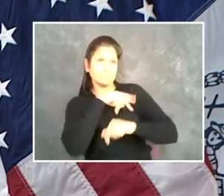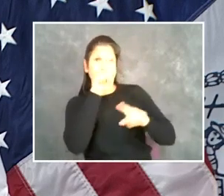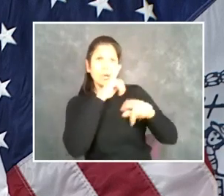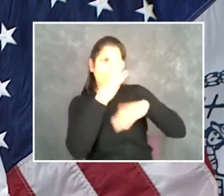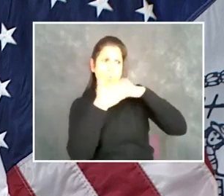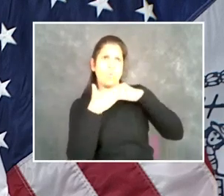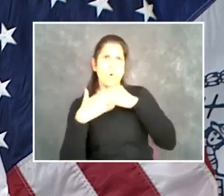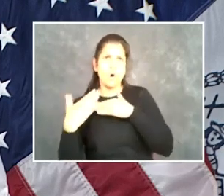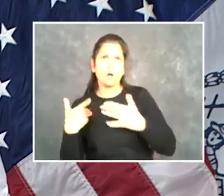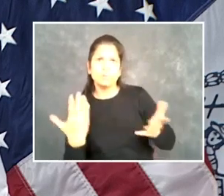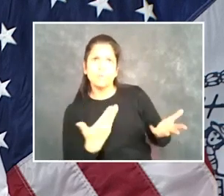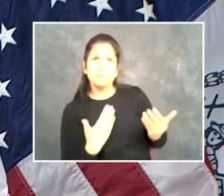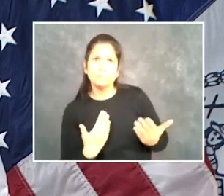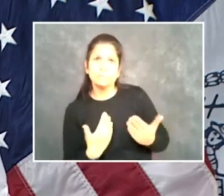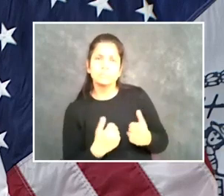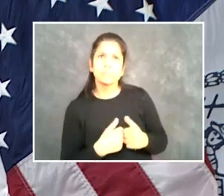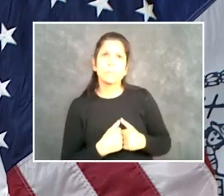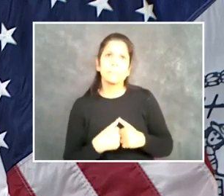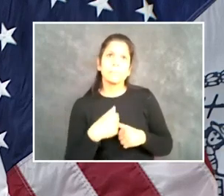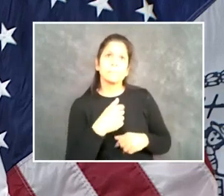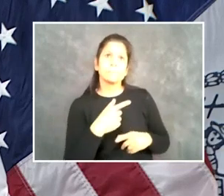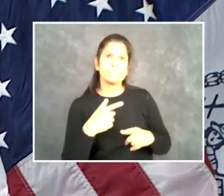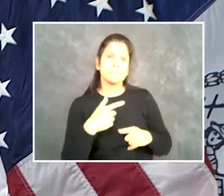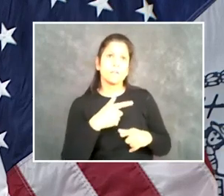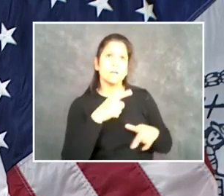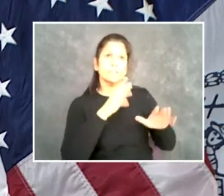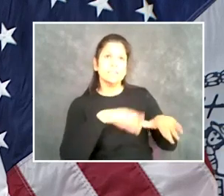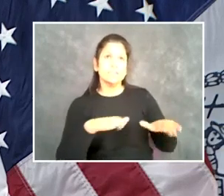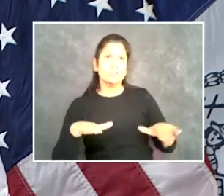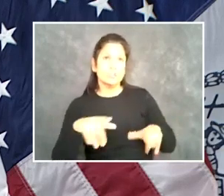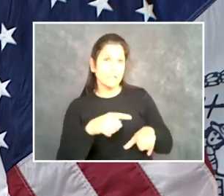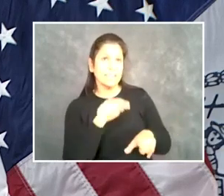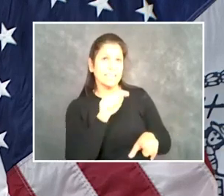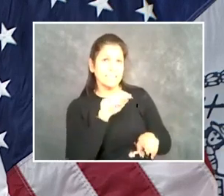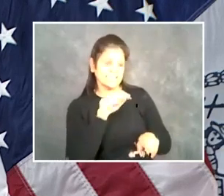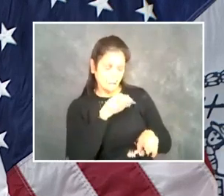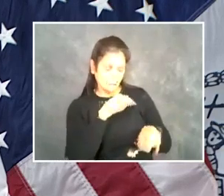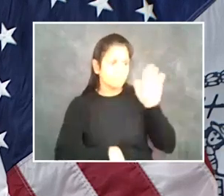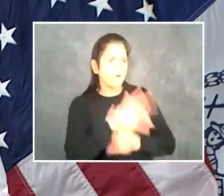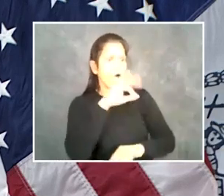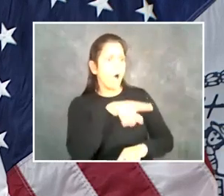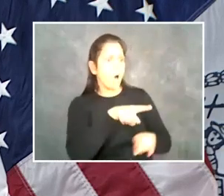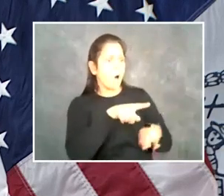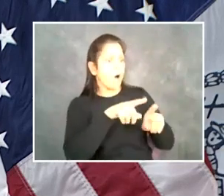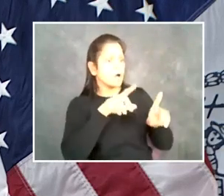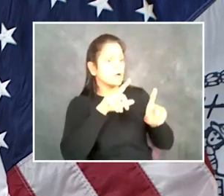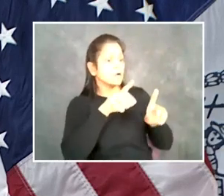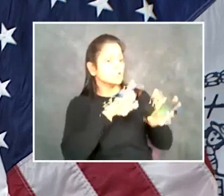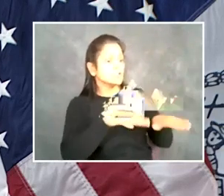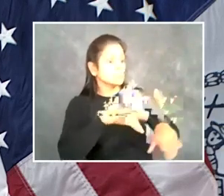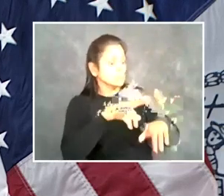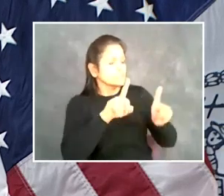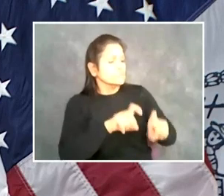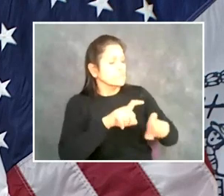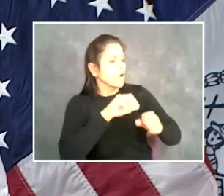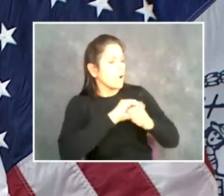BRITISH OFFICIALS WARNED ABOUT OVER THE LAST WEEKEND. SOME OFFICIALS HAVE TESTED POSITIVE FOR COVID-19 AND OTHERS